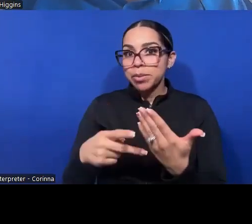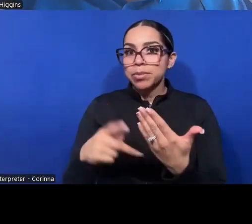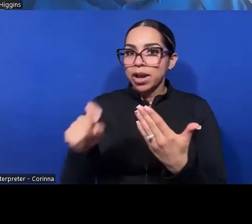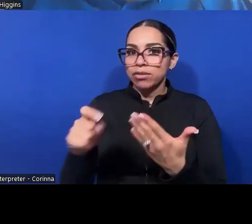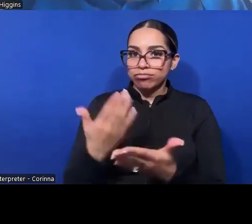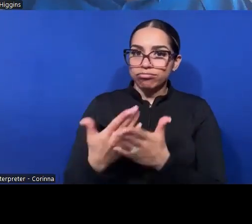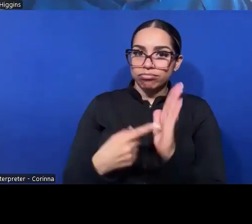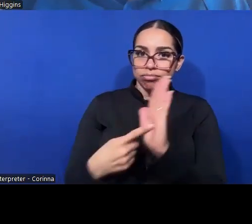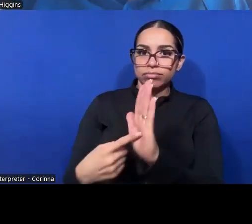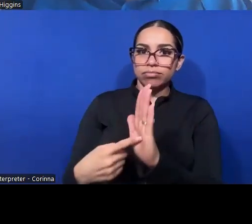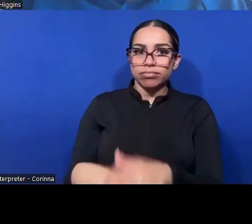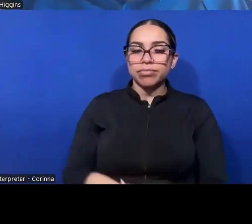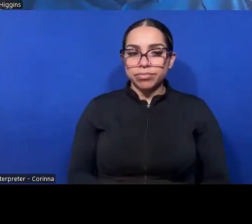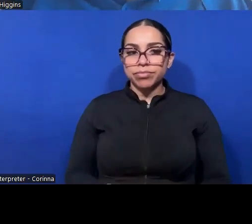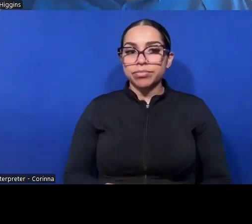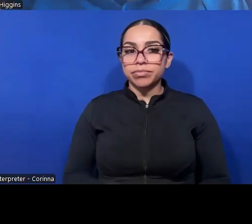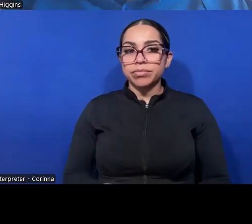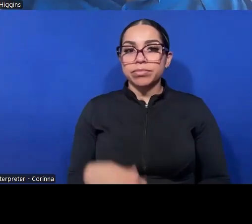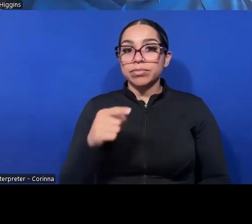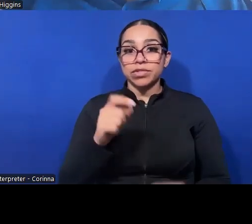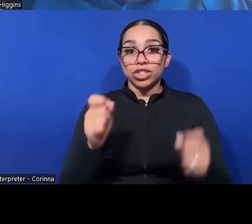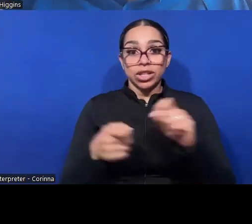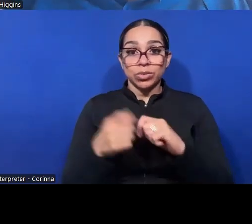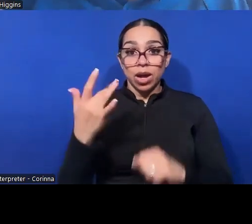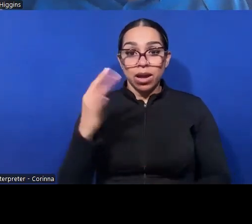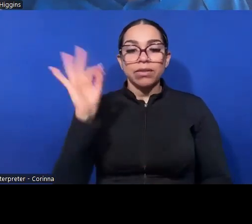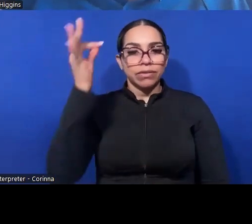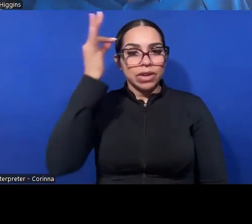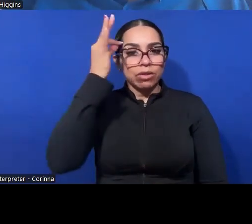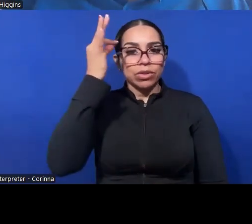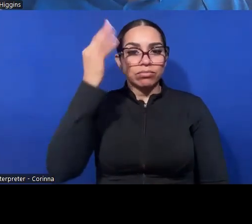And this, changes happening because of the federal Budget Act.